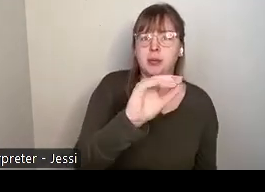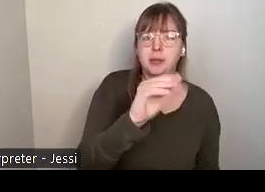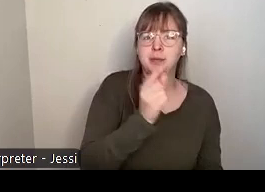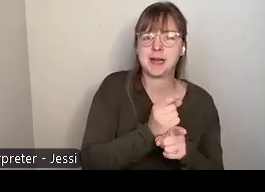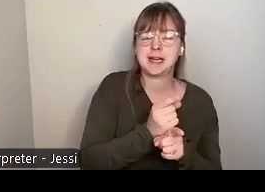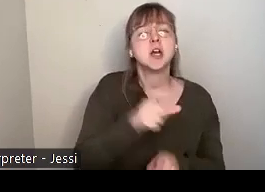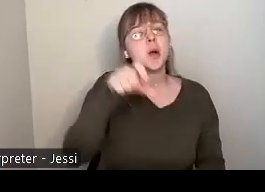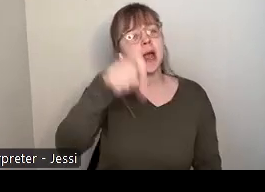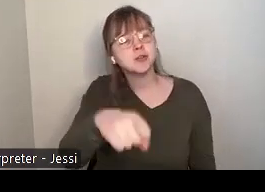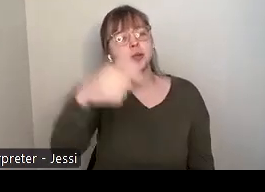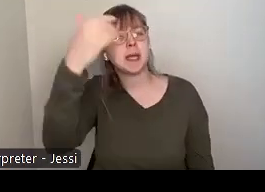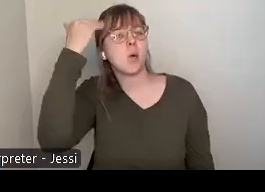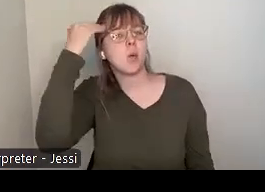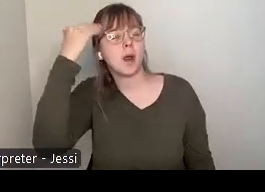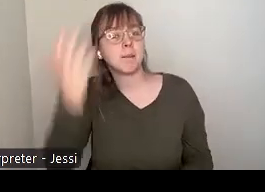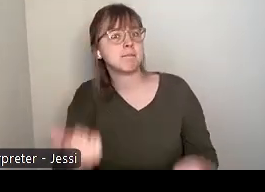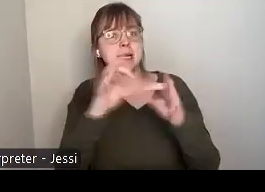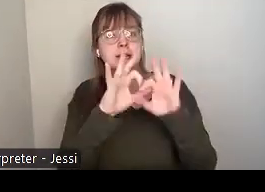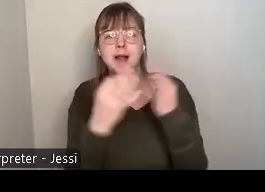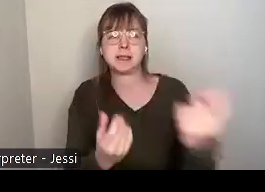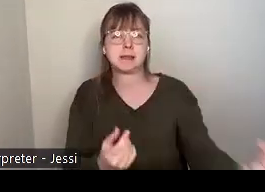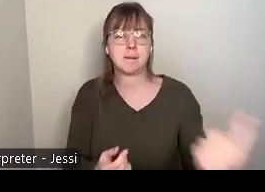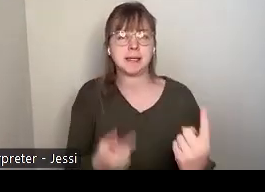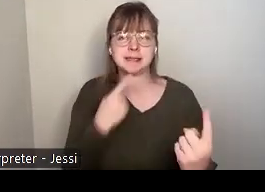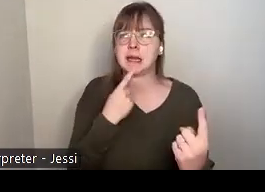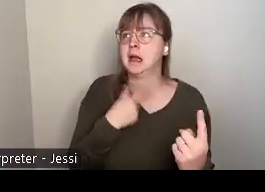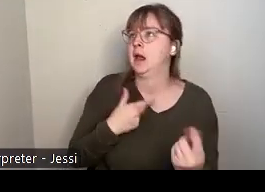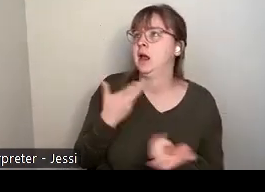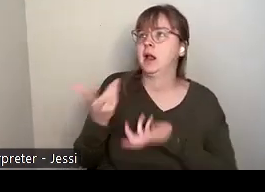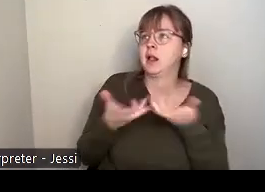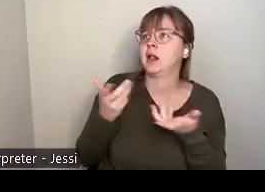often families come to us and they're talking about things that are within the typical range